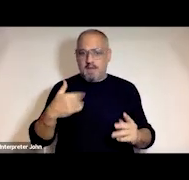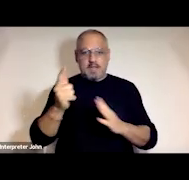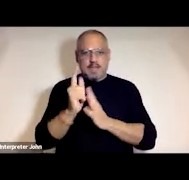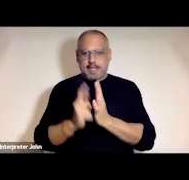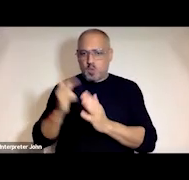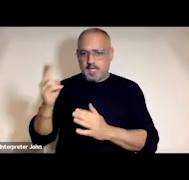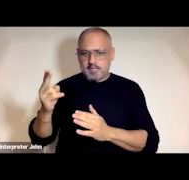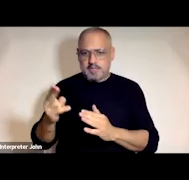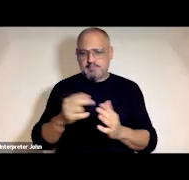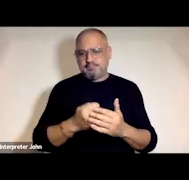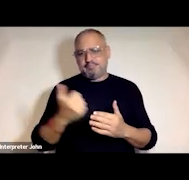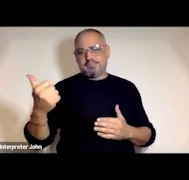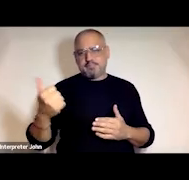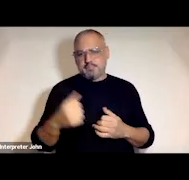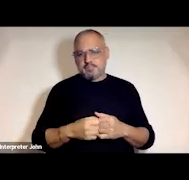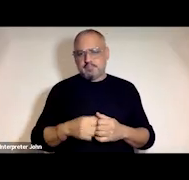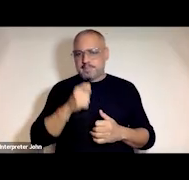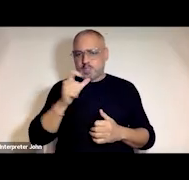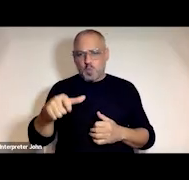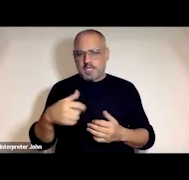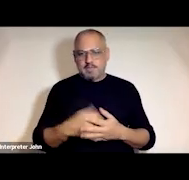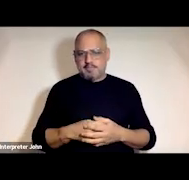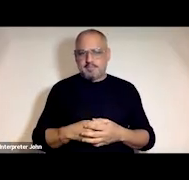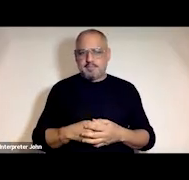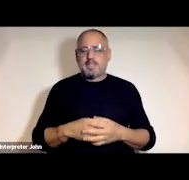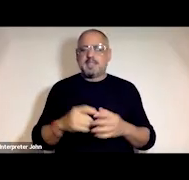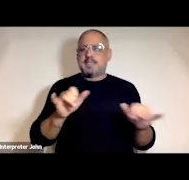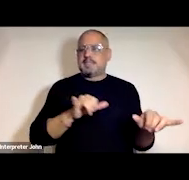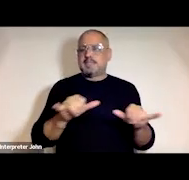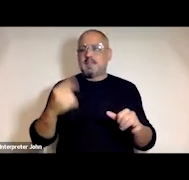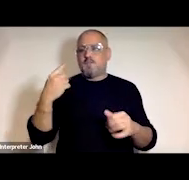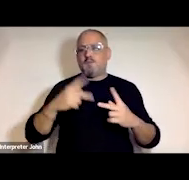you can just delete that section heading. You don't need to cover it. Same thing for physical health treatment.